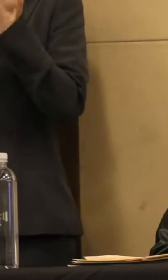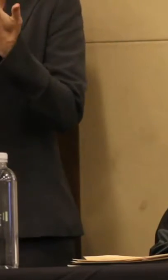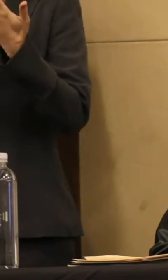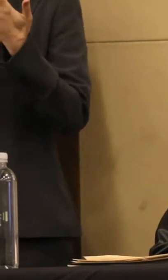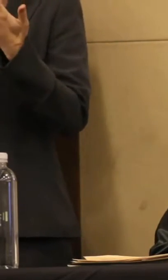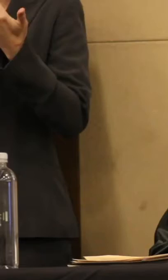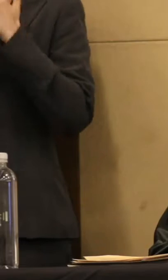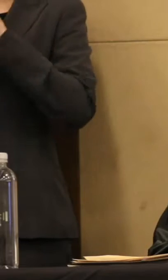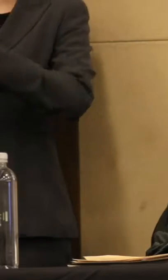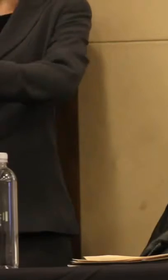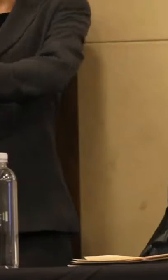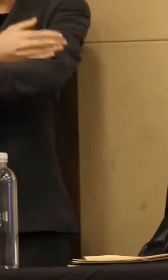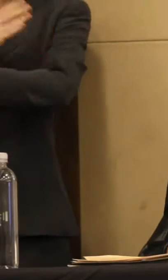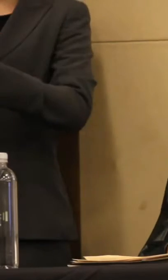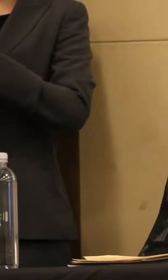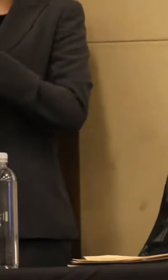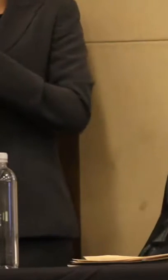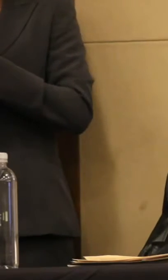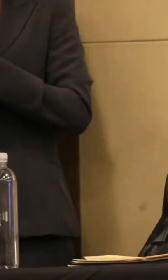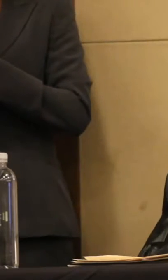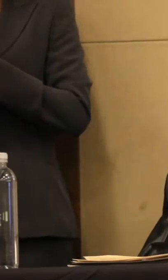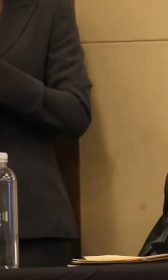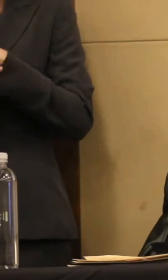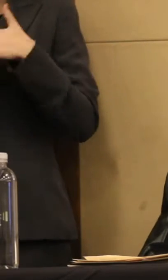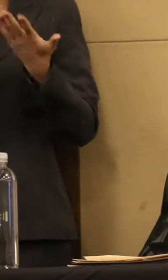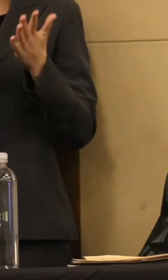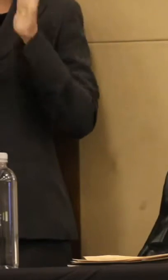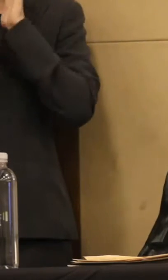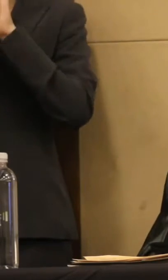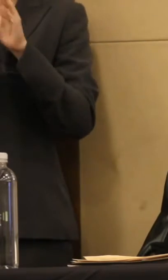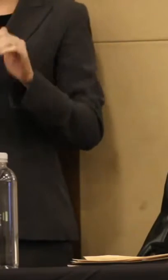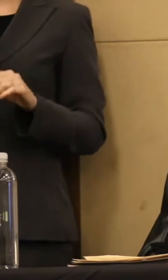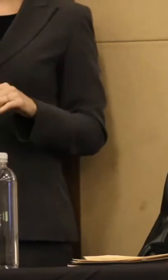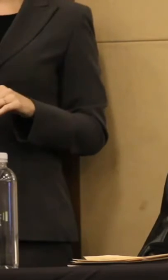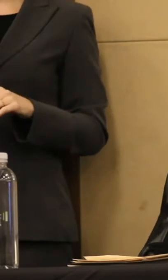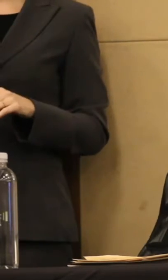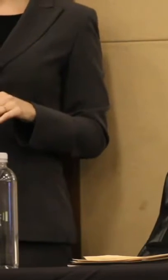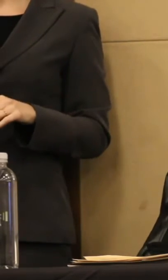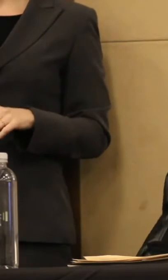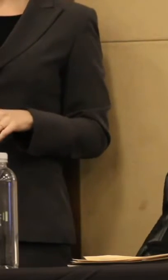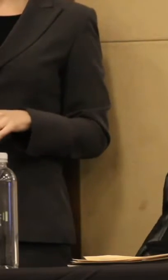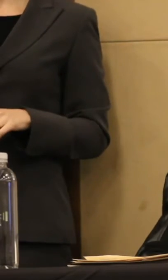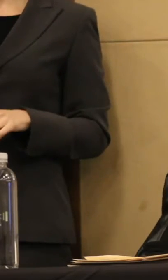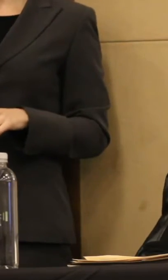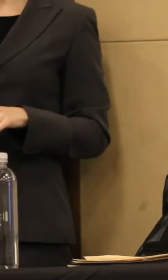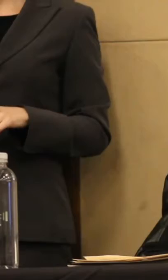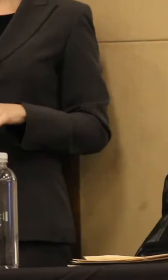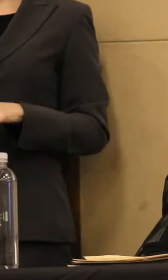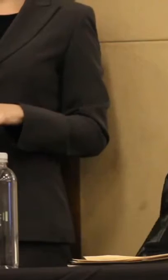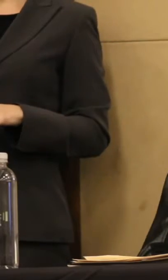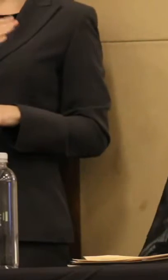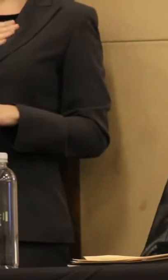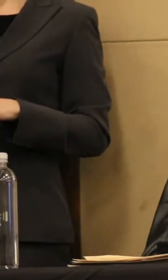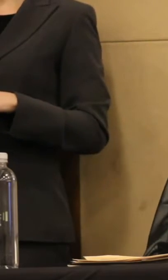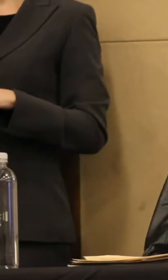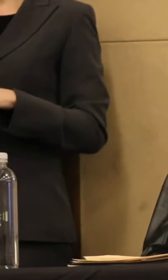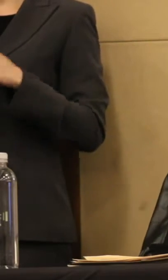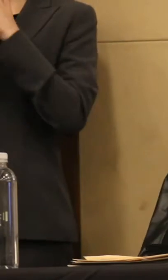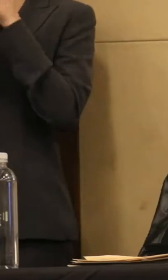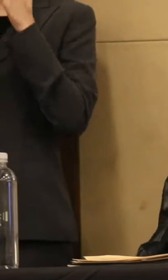improvements, so, Johnny Collett is one of my colleagues, he talked about systems change.